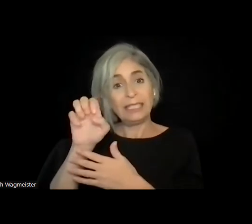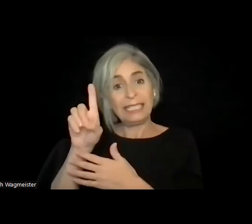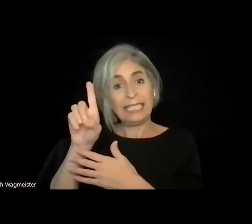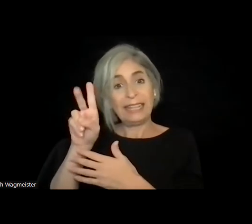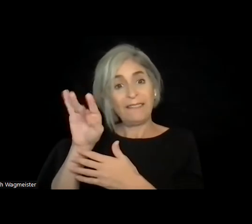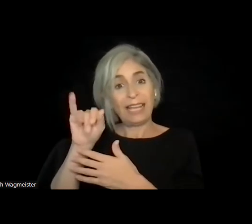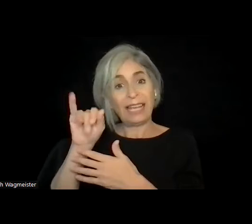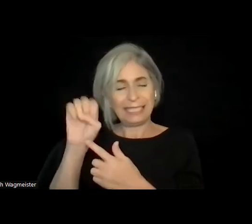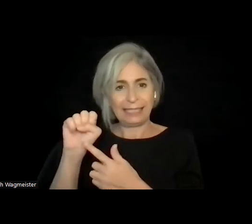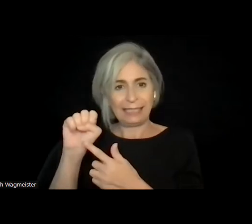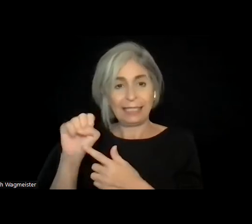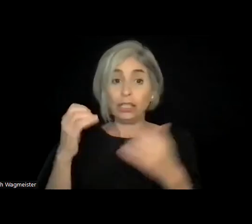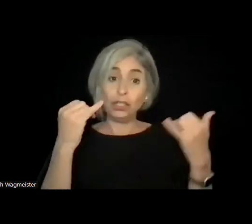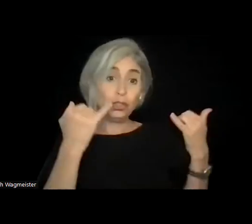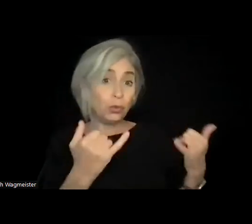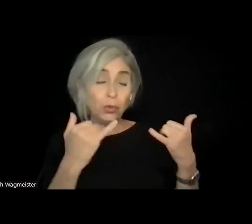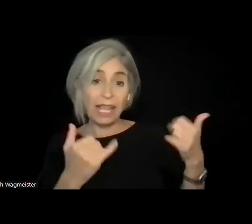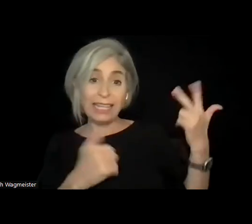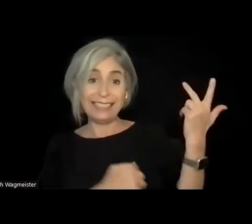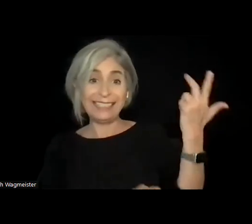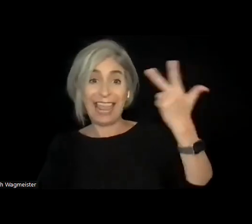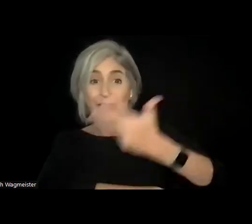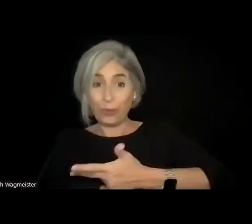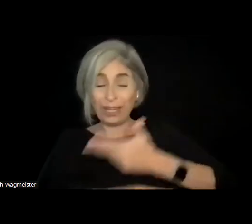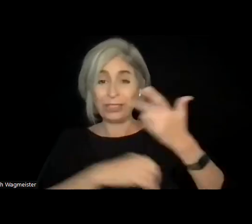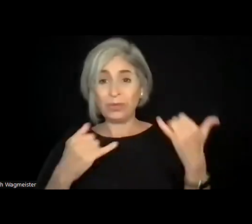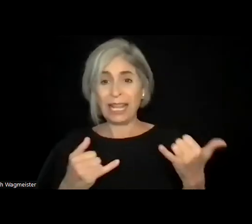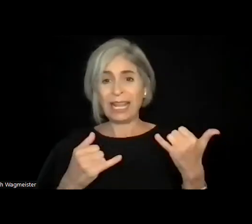are affordable, there are ethics around it.